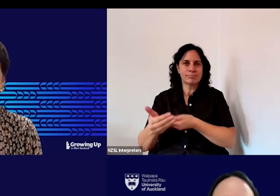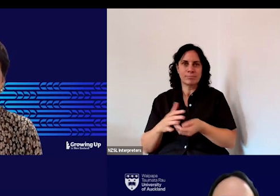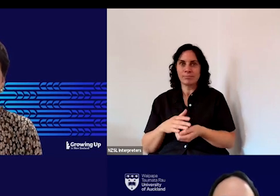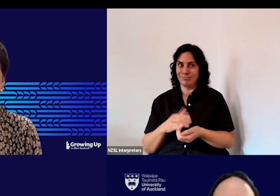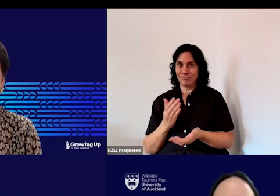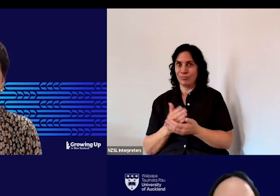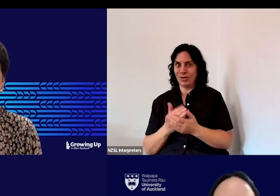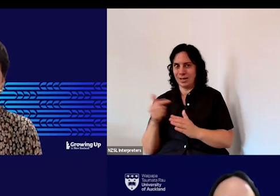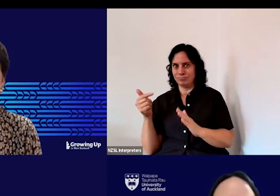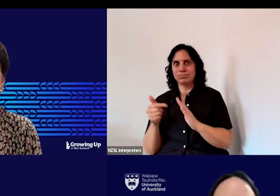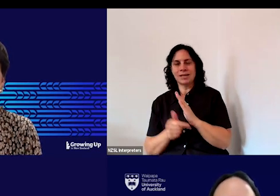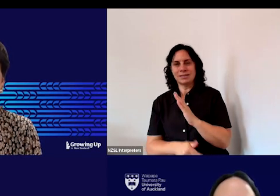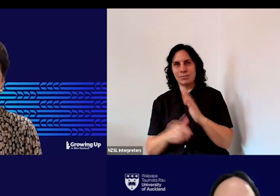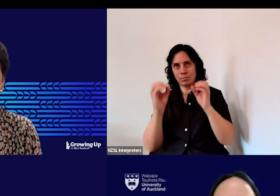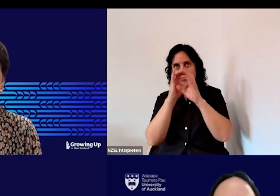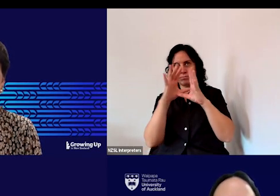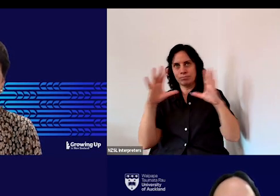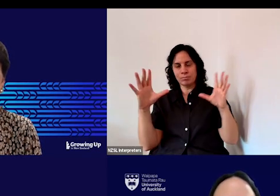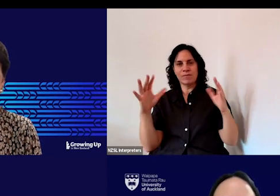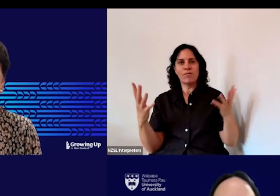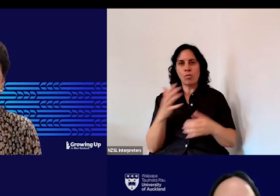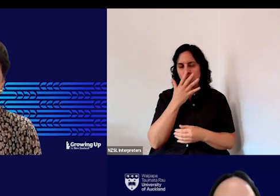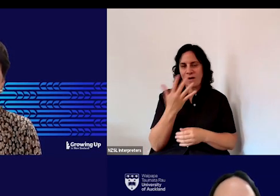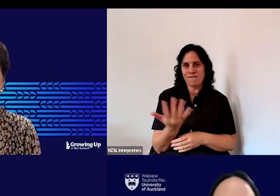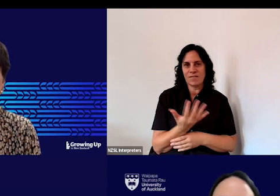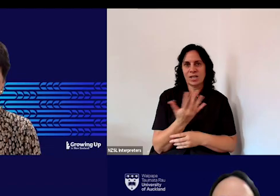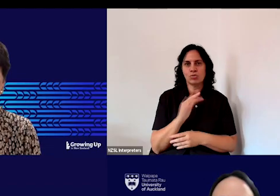look at what life is like for 15 year olds in the Growing Up New Zealand cohort.